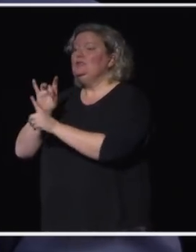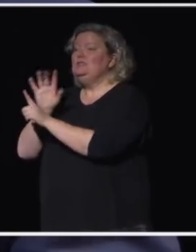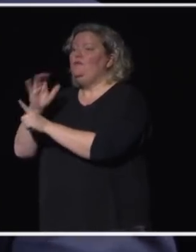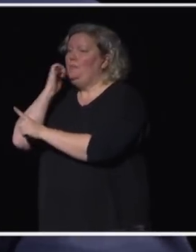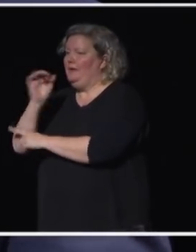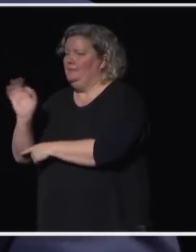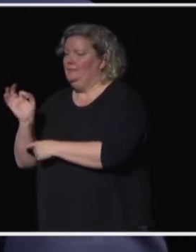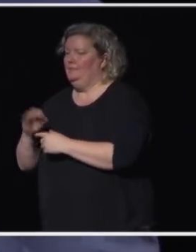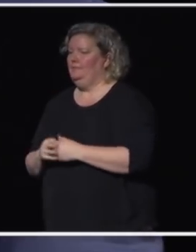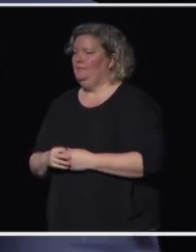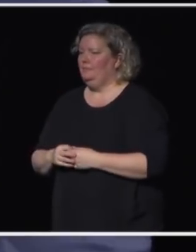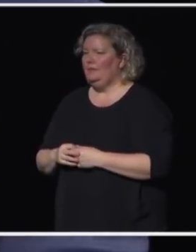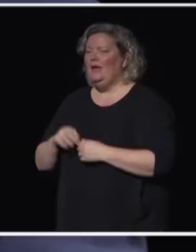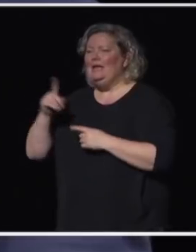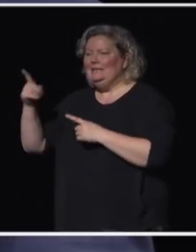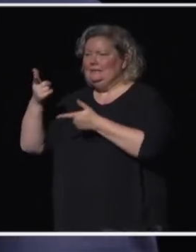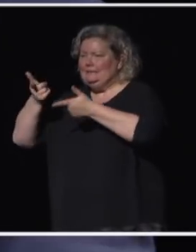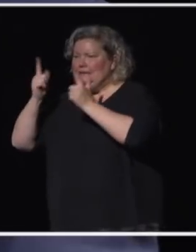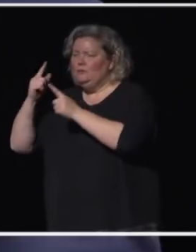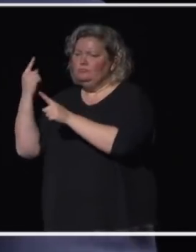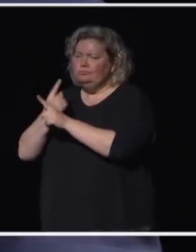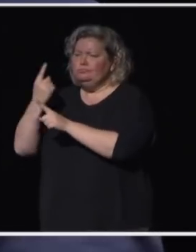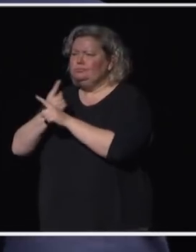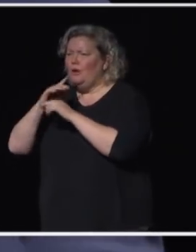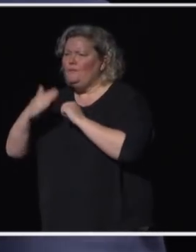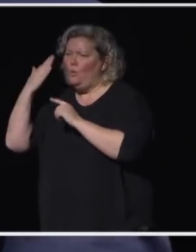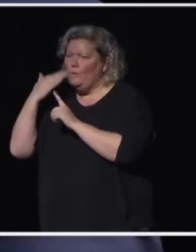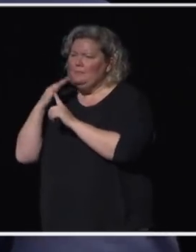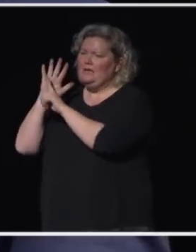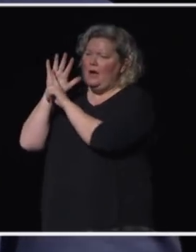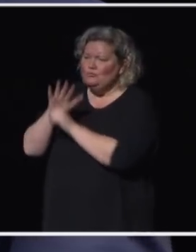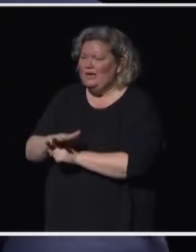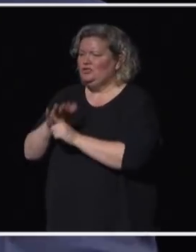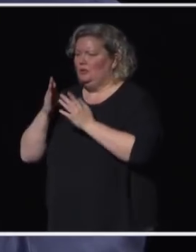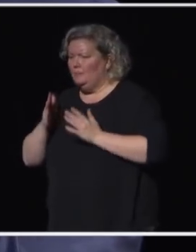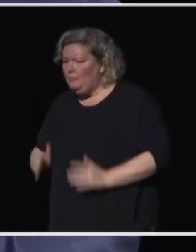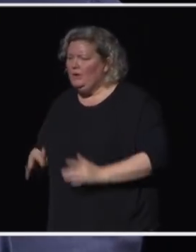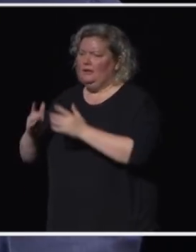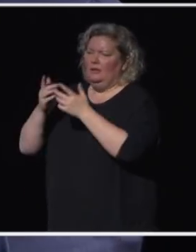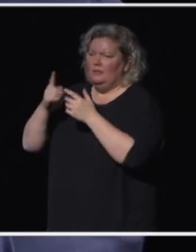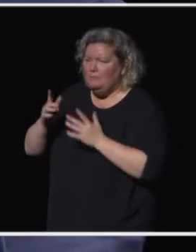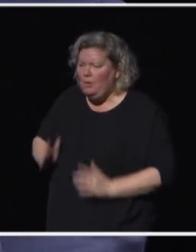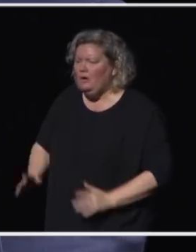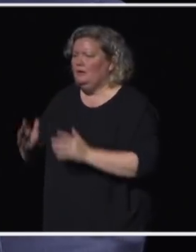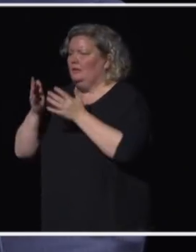And she kept talking, when she talked about women and oppression, about the body, the body, the body. And it sounded really weird to me at first.